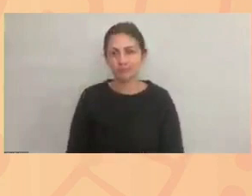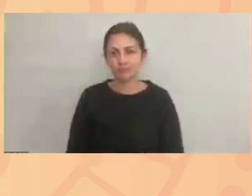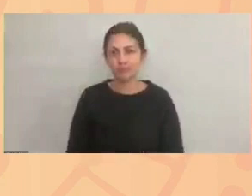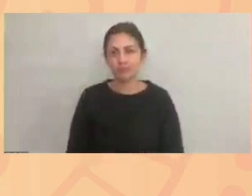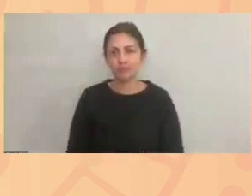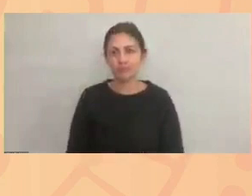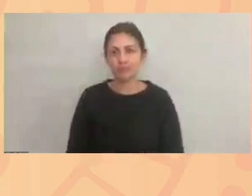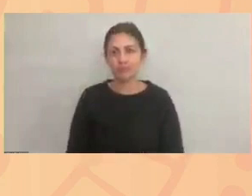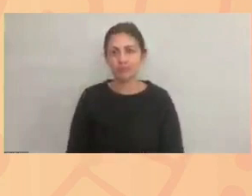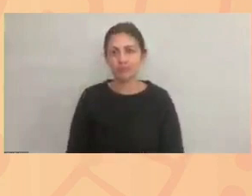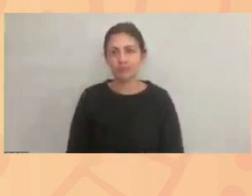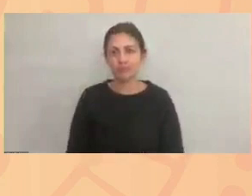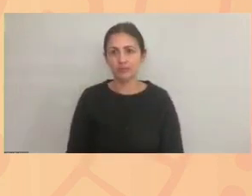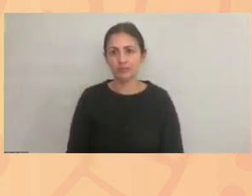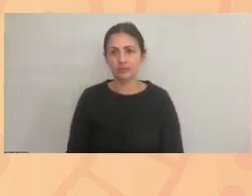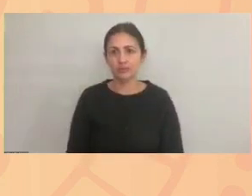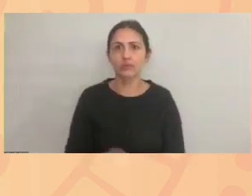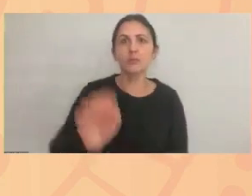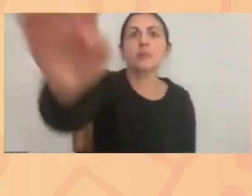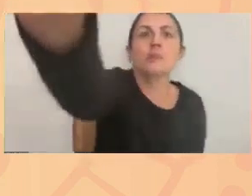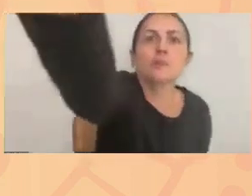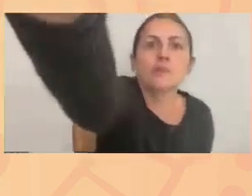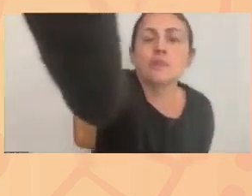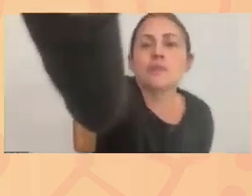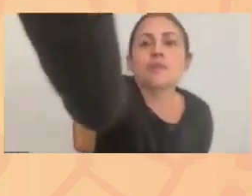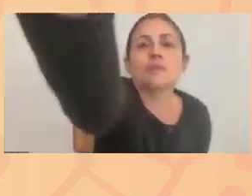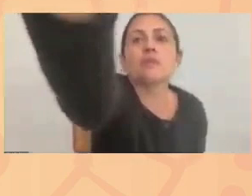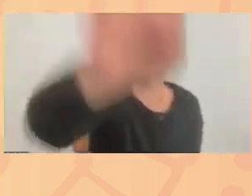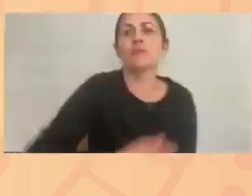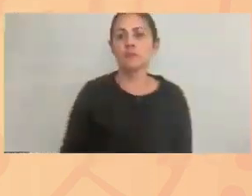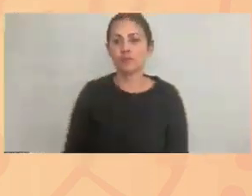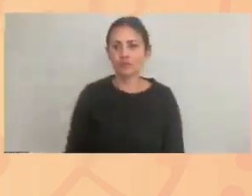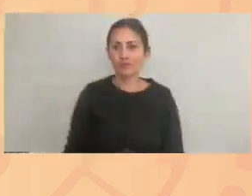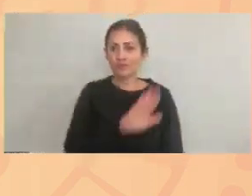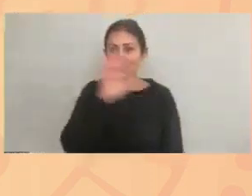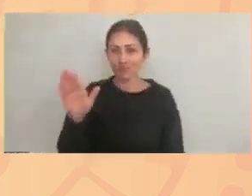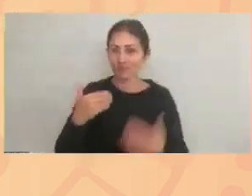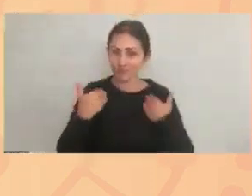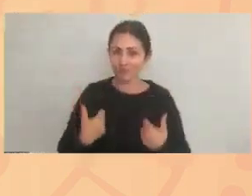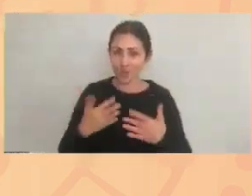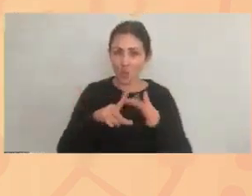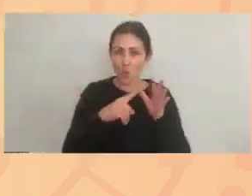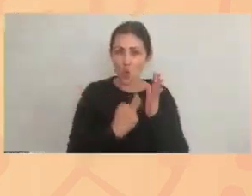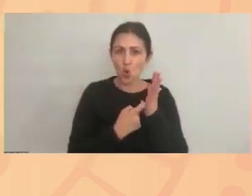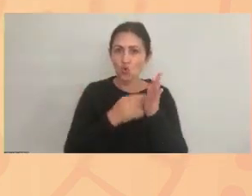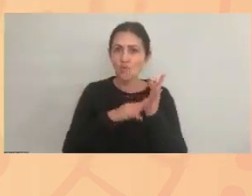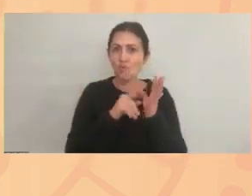Hello, I'm Marshia Cook. I'm a Walmajarri woman from mom's side.